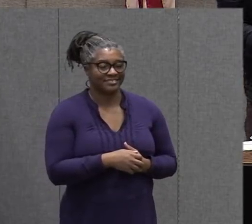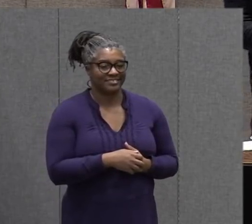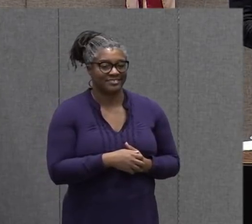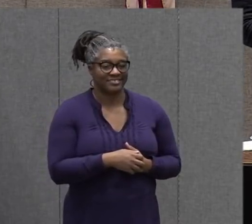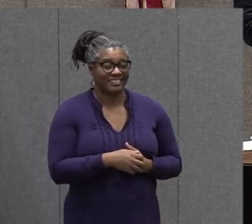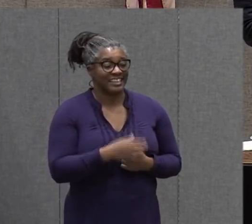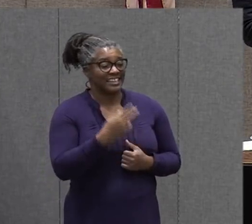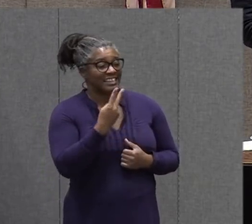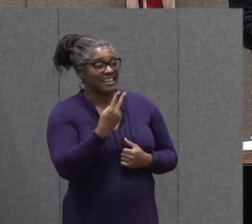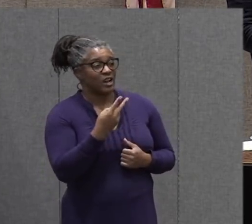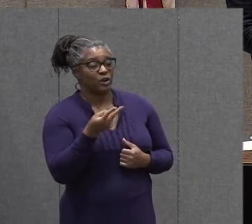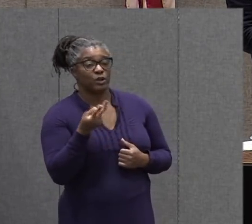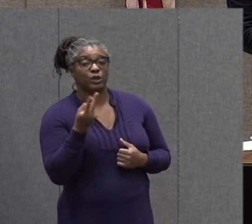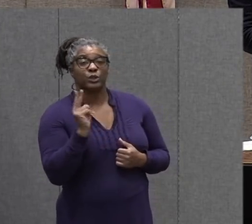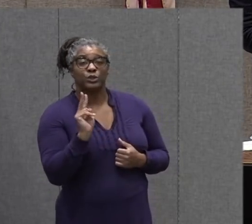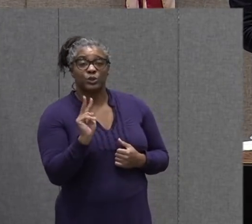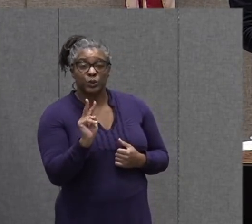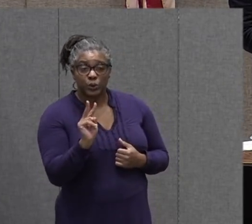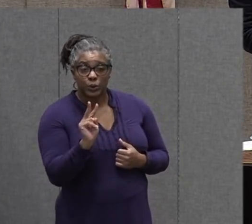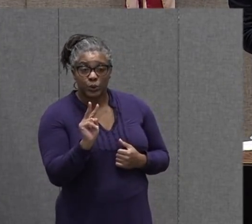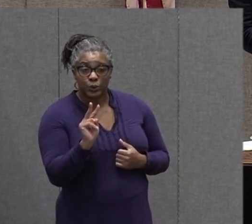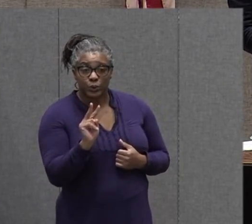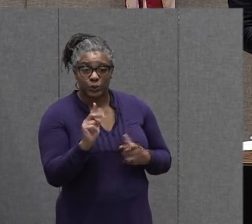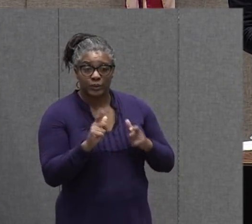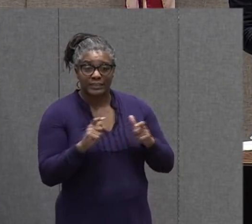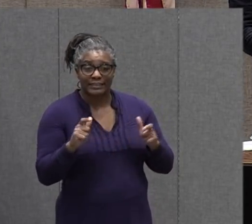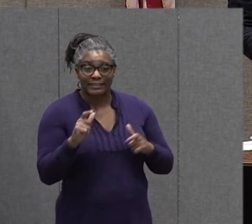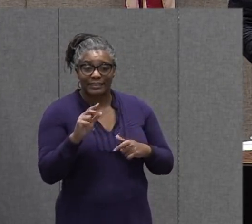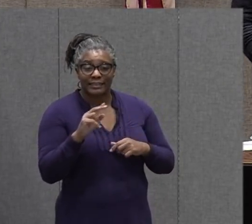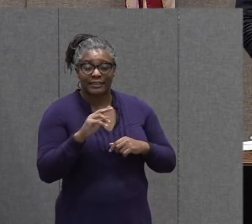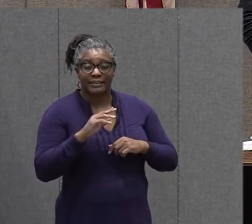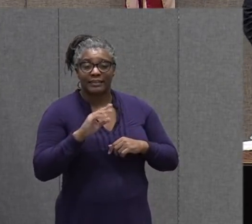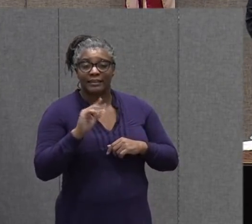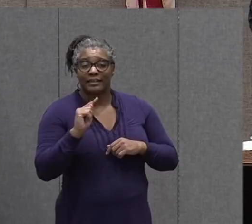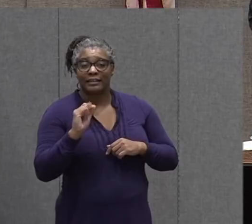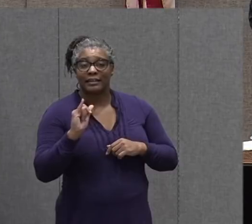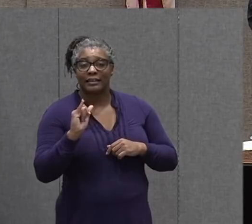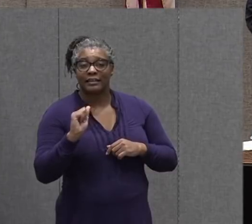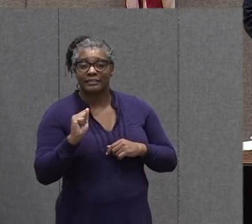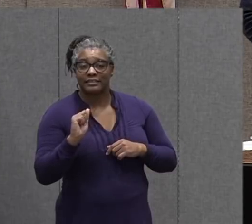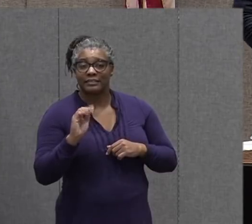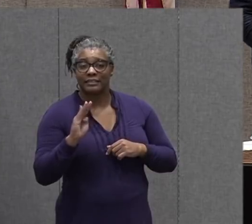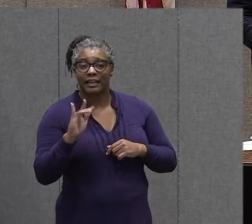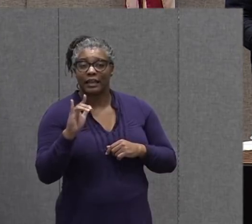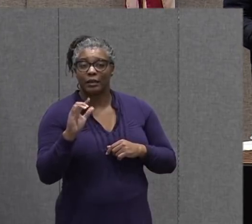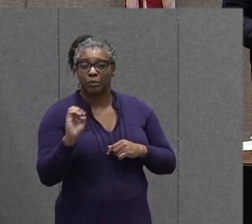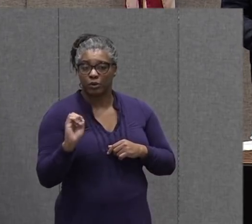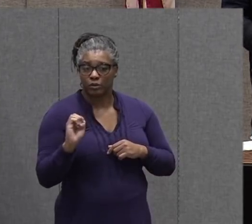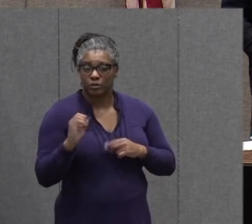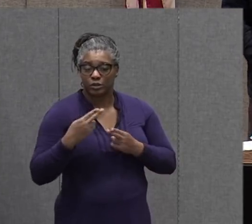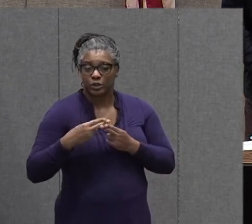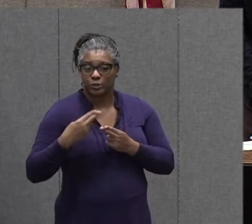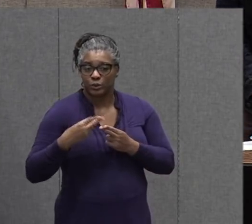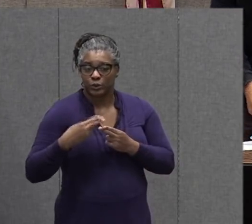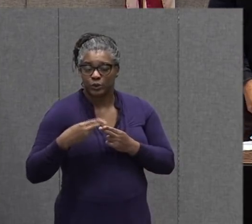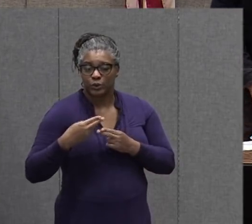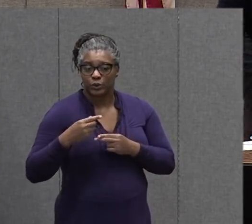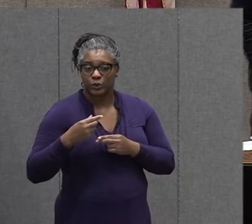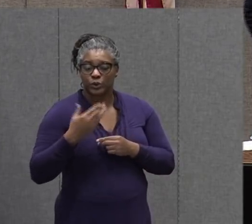[Mr. R] This is the sugar. [Miss Garcia] That's the sugar. And then you are just gonna keep mixing, keep mixing until I say stop.